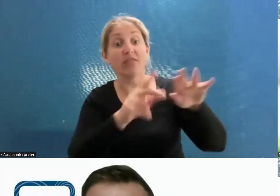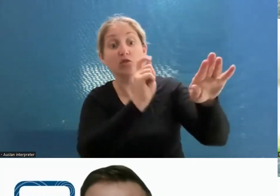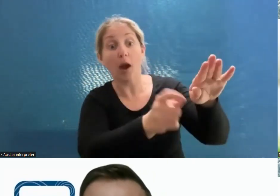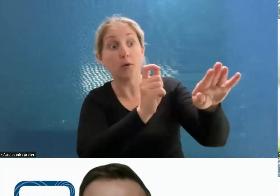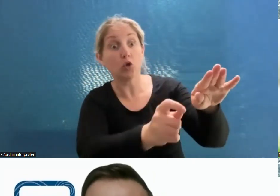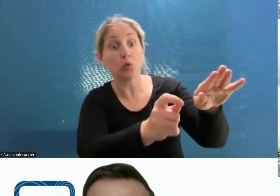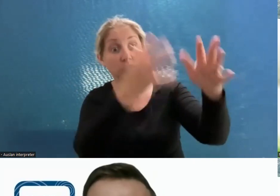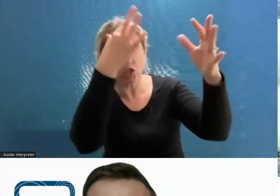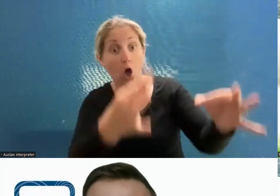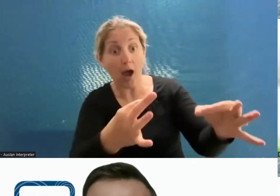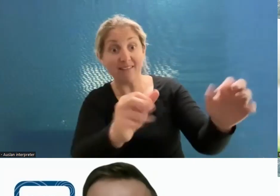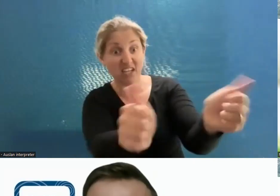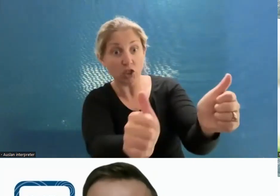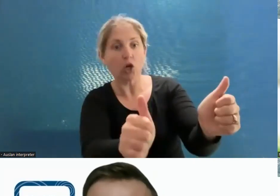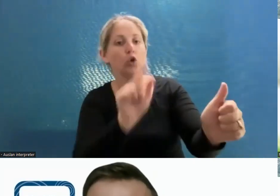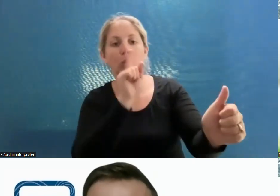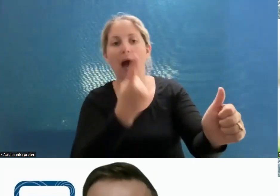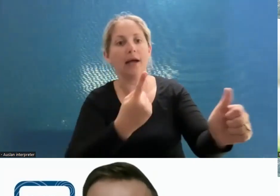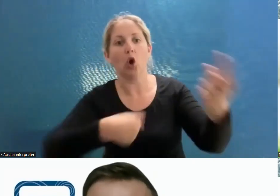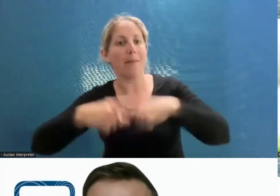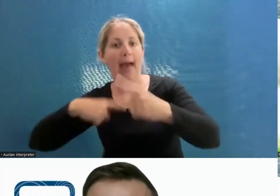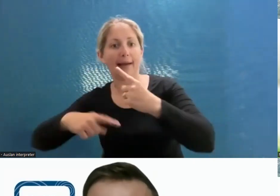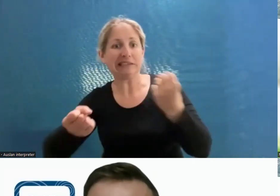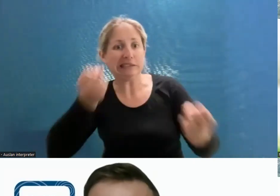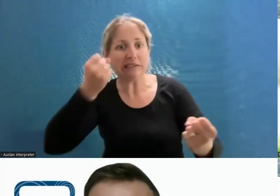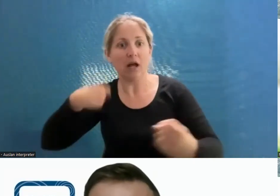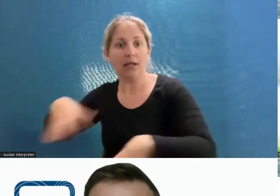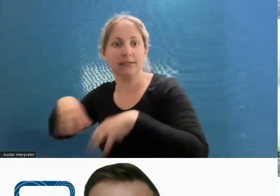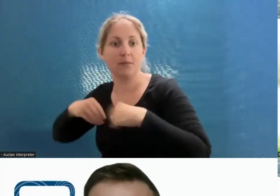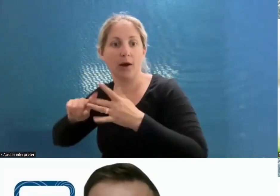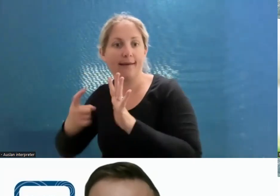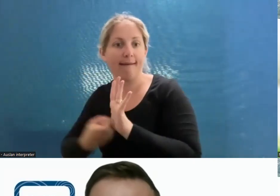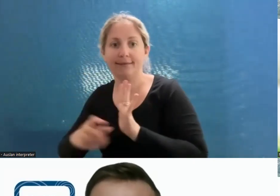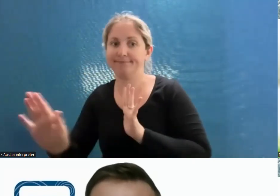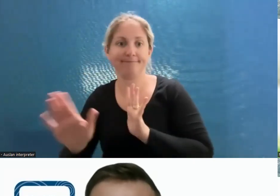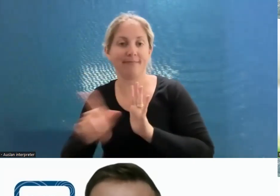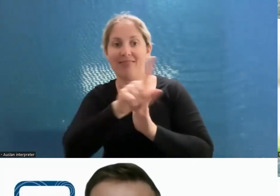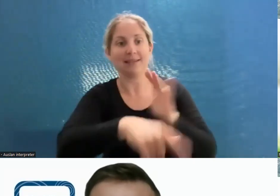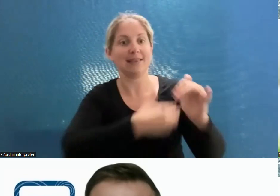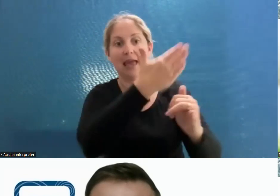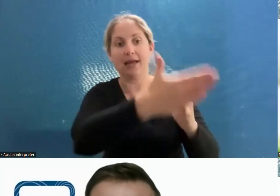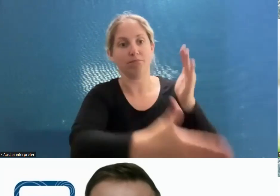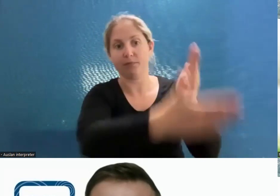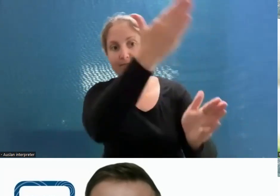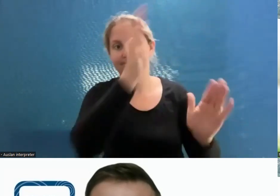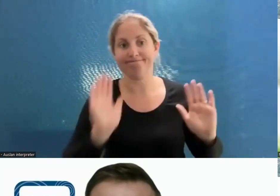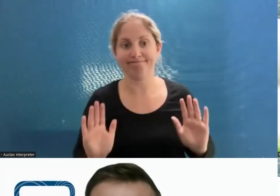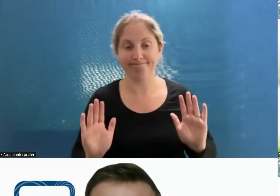Once that is made you can no longer go back and accept the recommendation. Sifa: That's great.